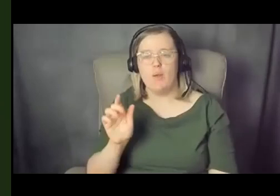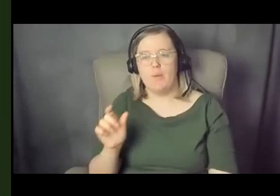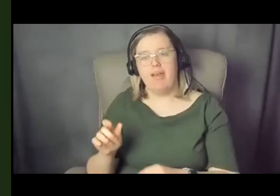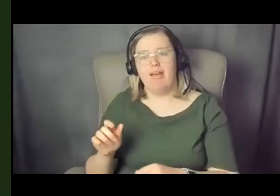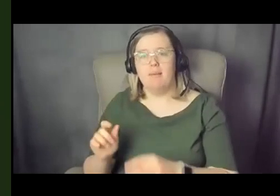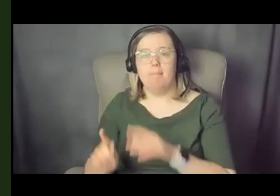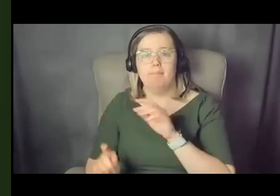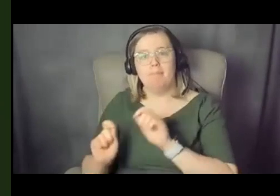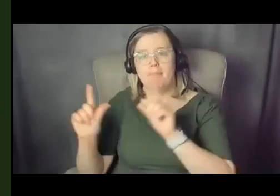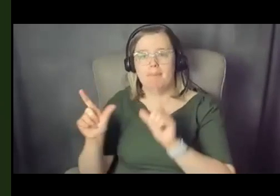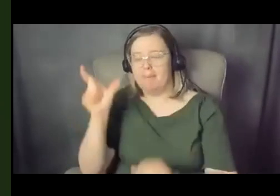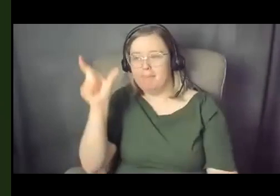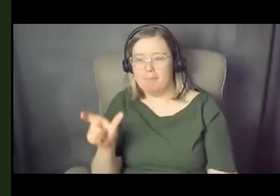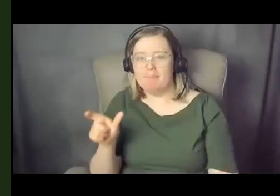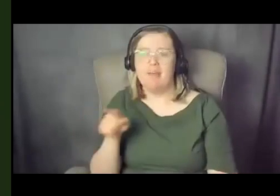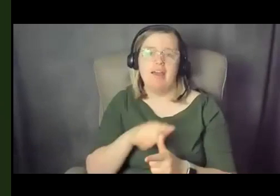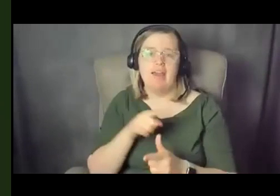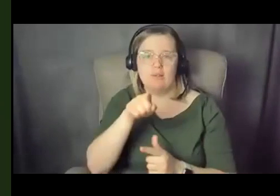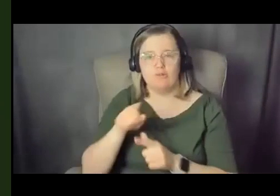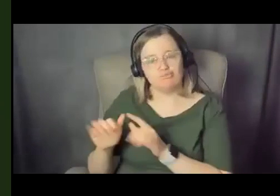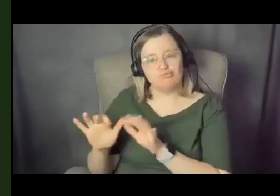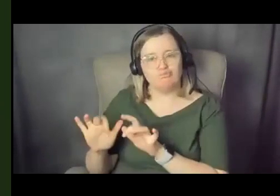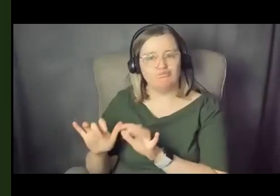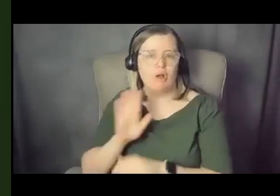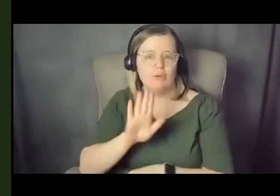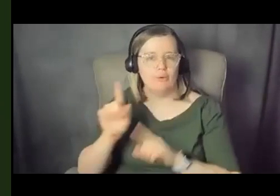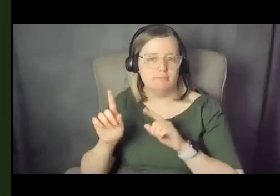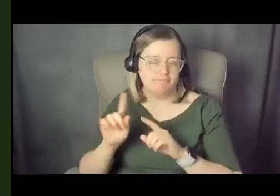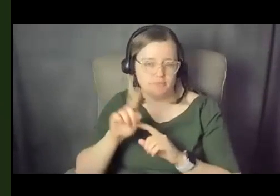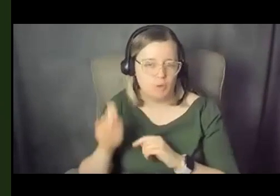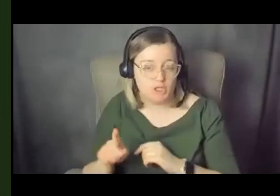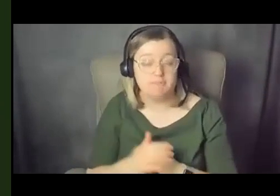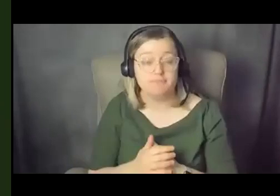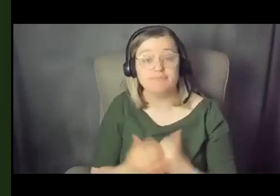We will be answering as many questions as we can today live.